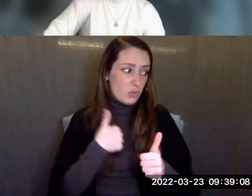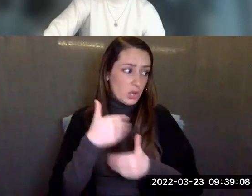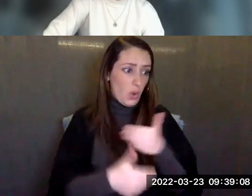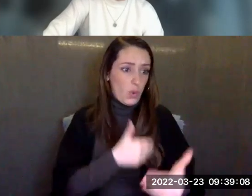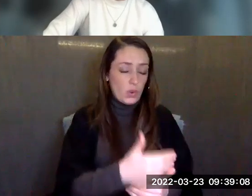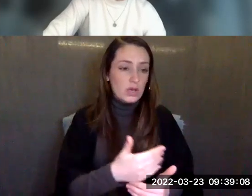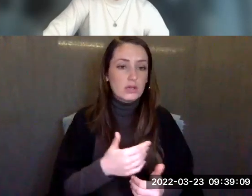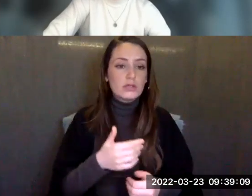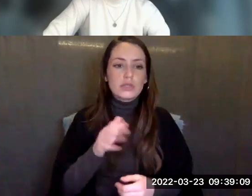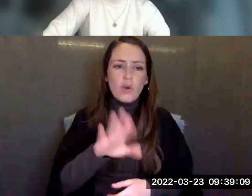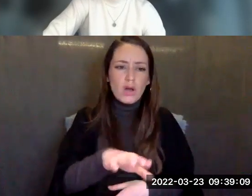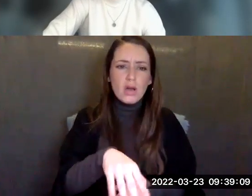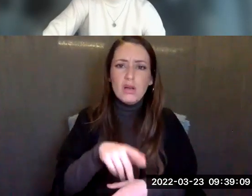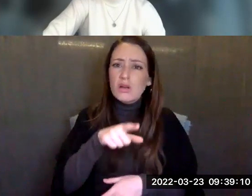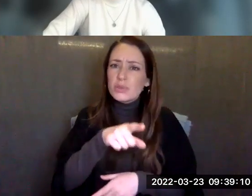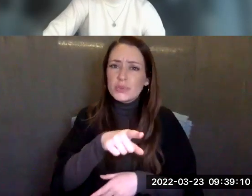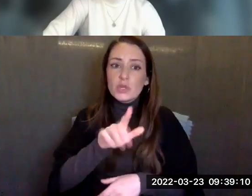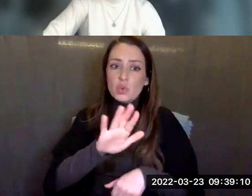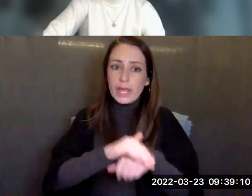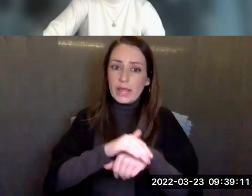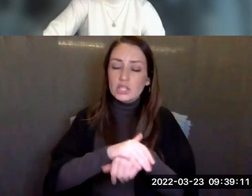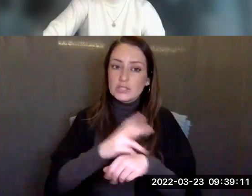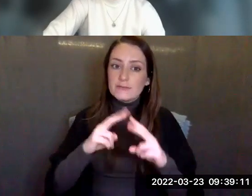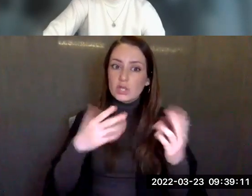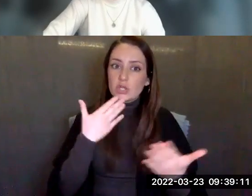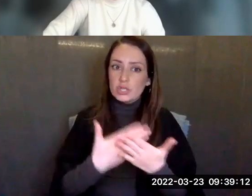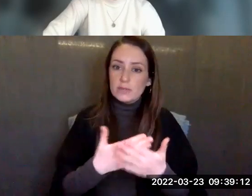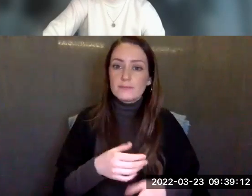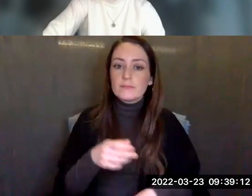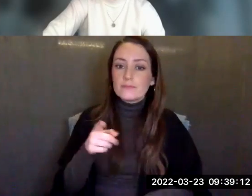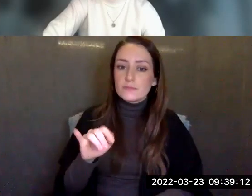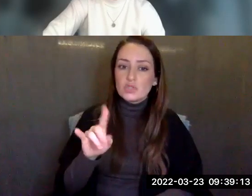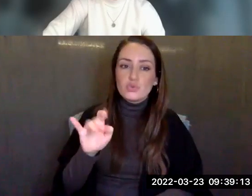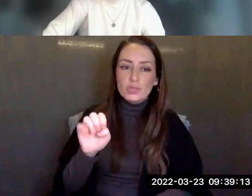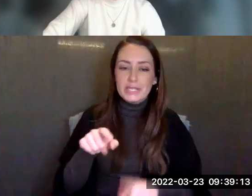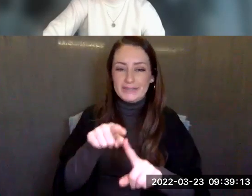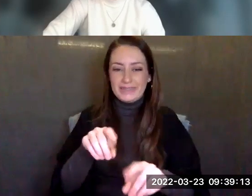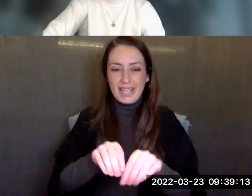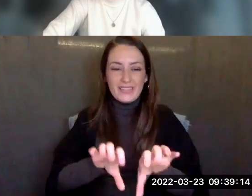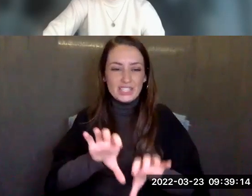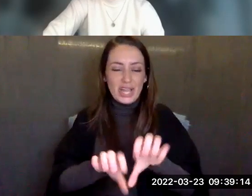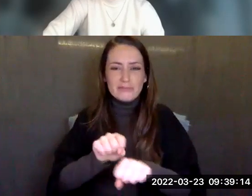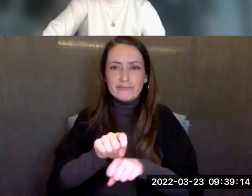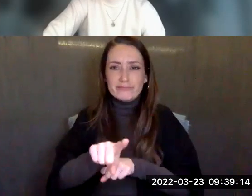so she Yeah, you you are very. Your English is very good. Julie, Chichini said in the in the chat, that you are too honest.